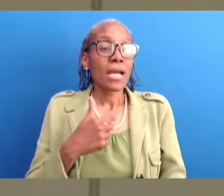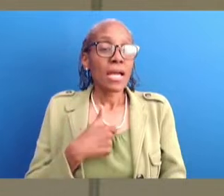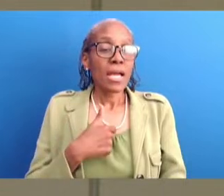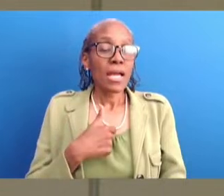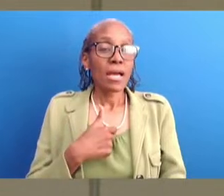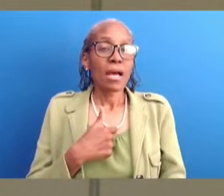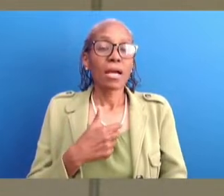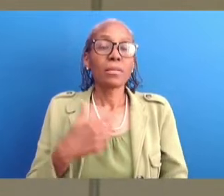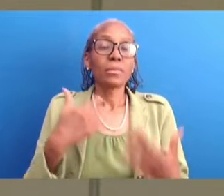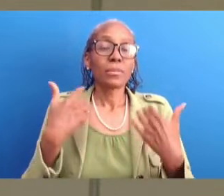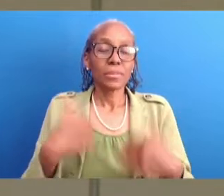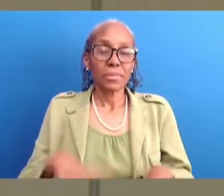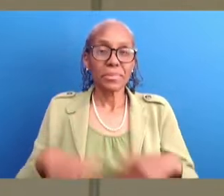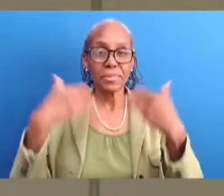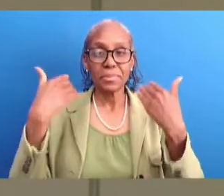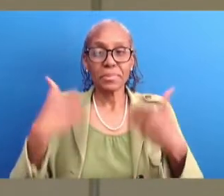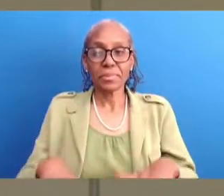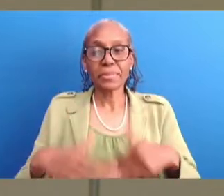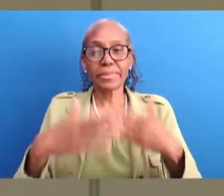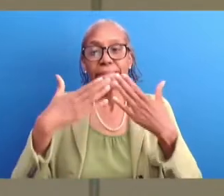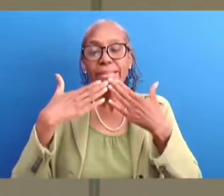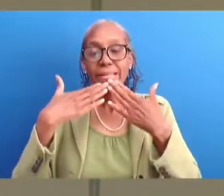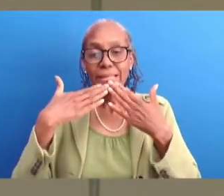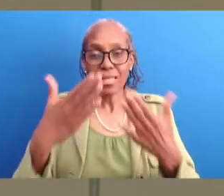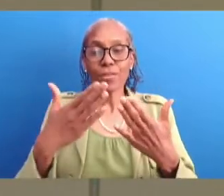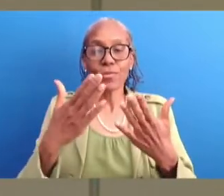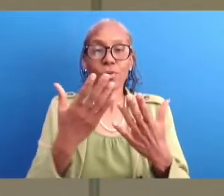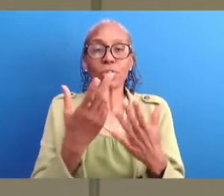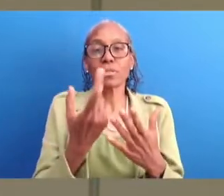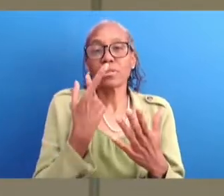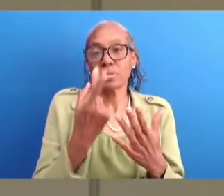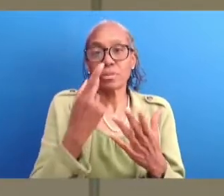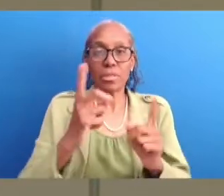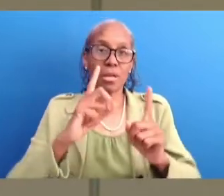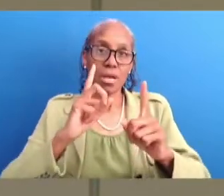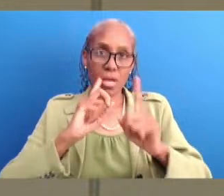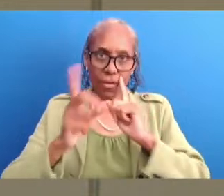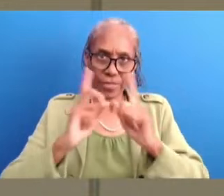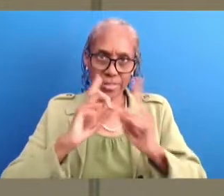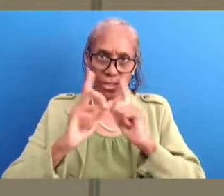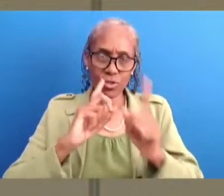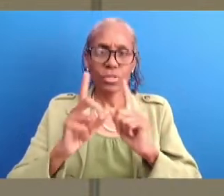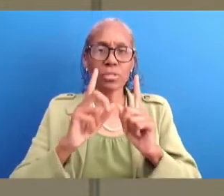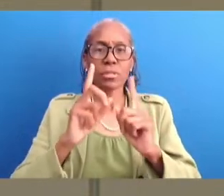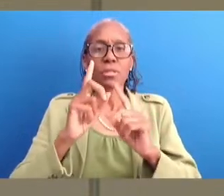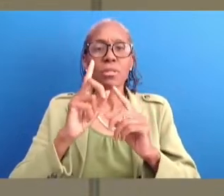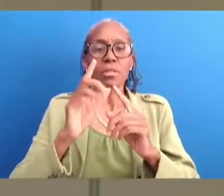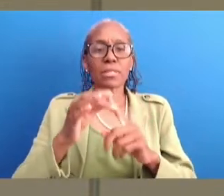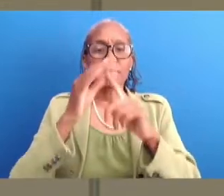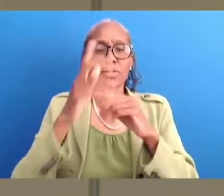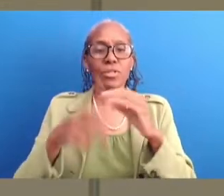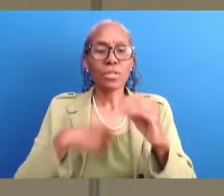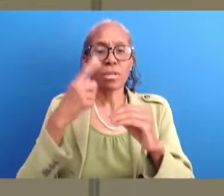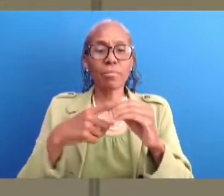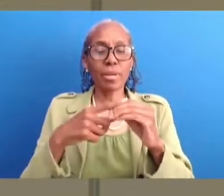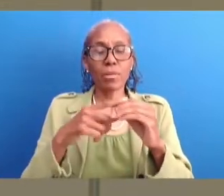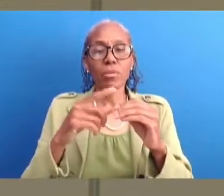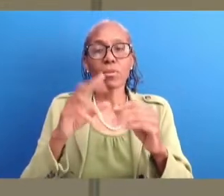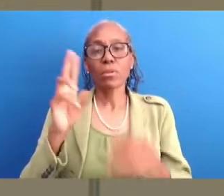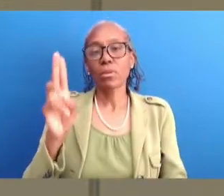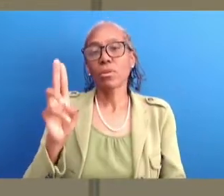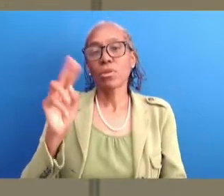FOR BEING HERE.